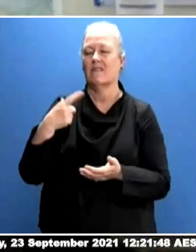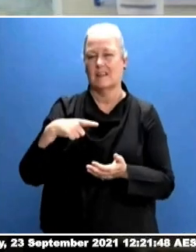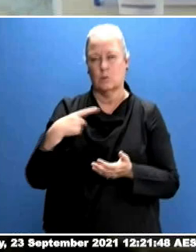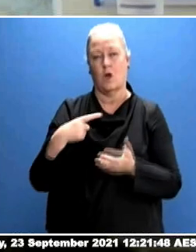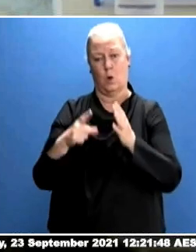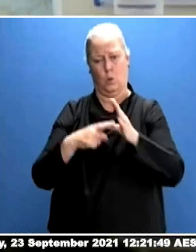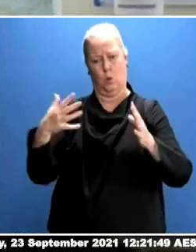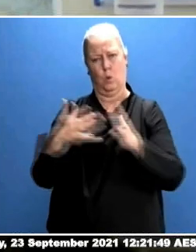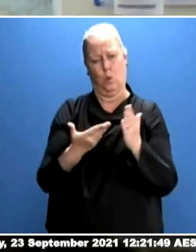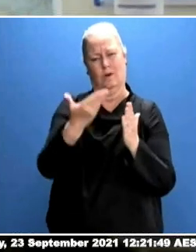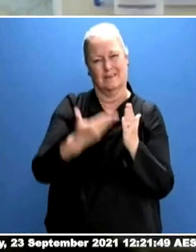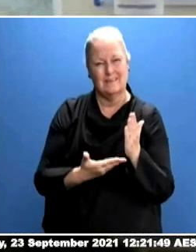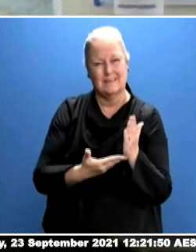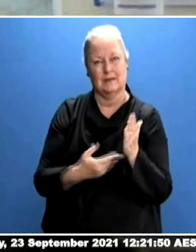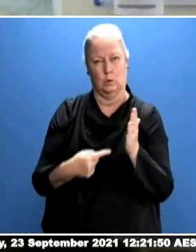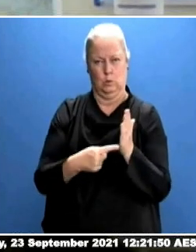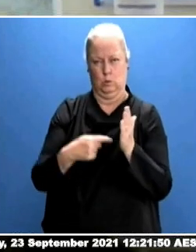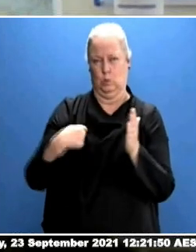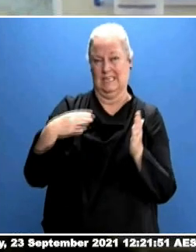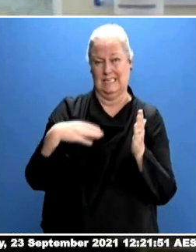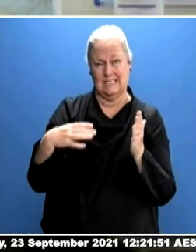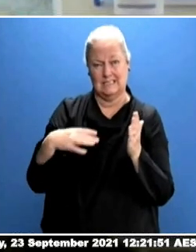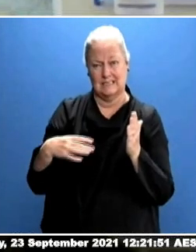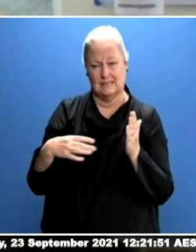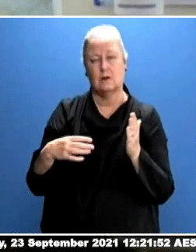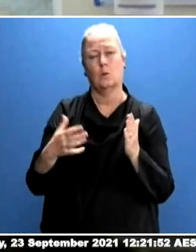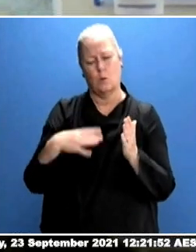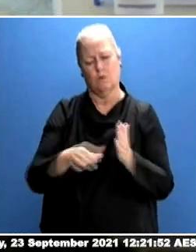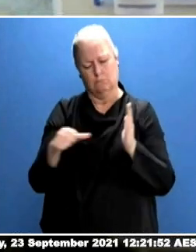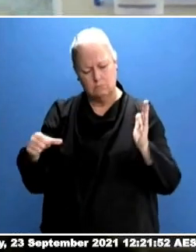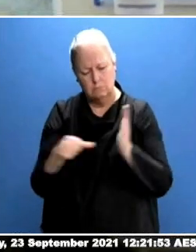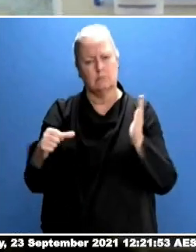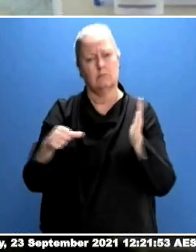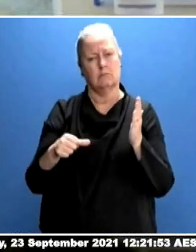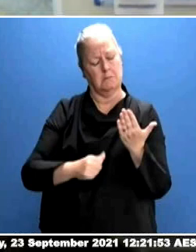in policy, to have very strict eligibility criteria.